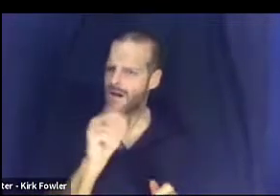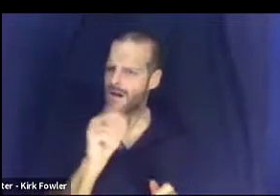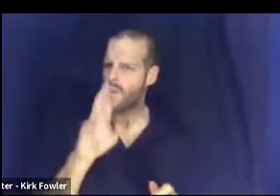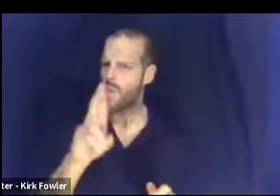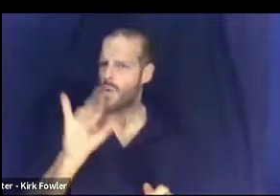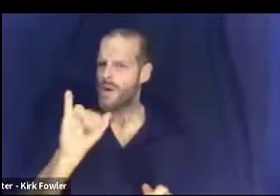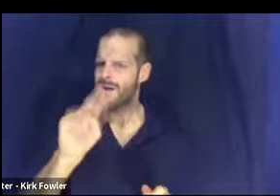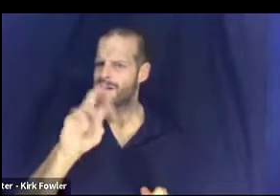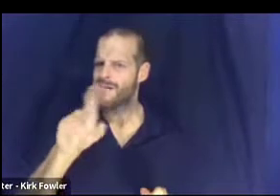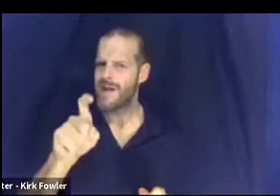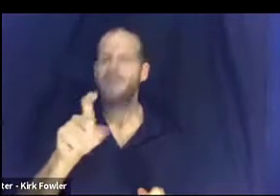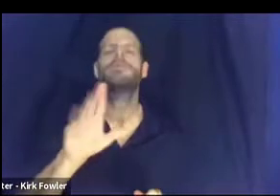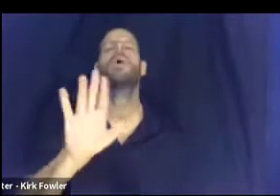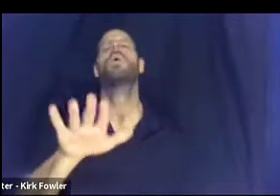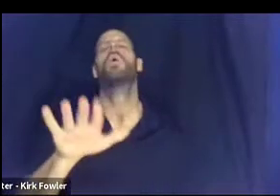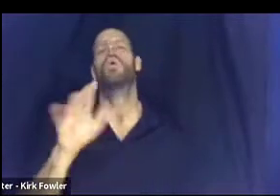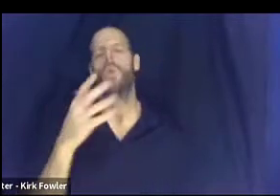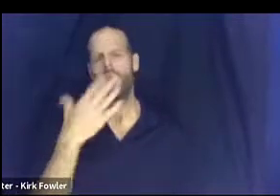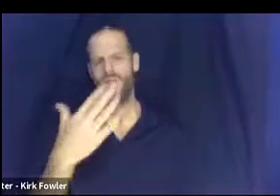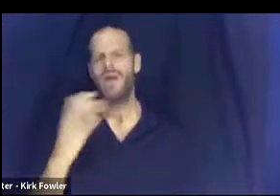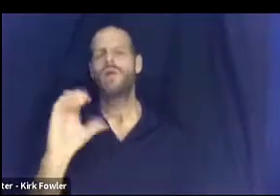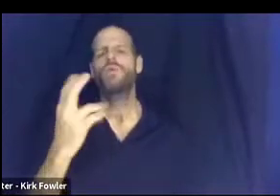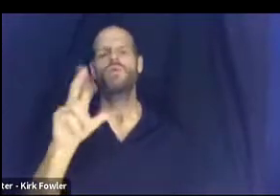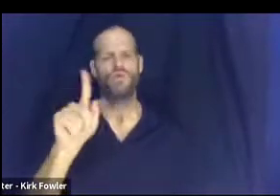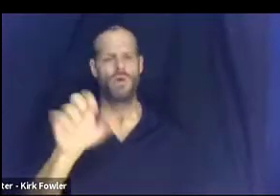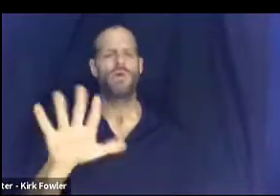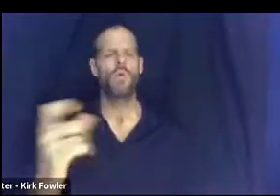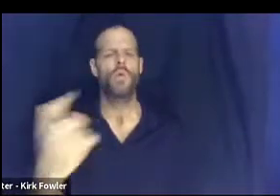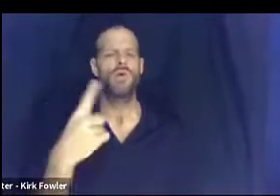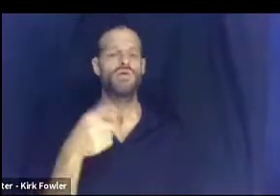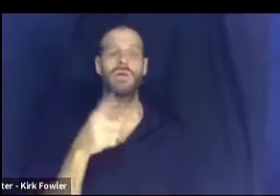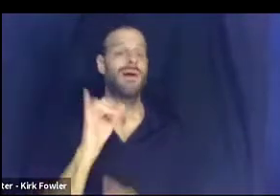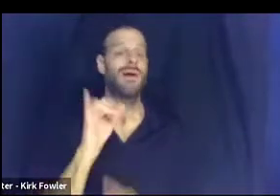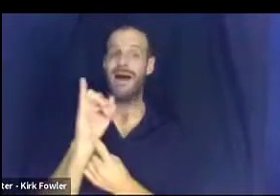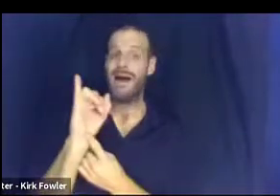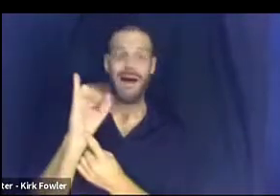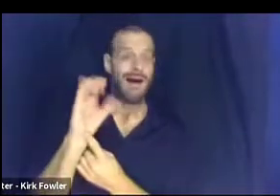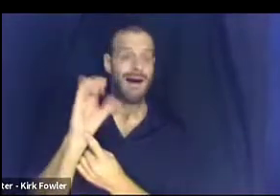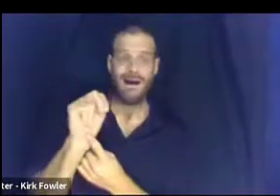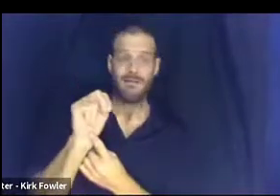Charlotte, thank you for asking. So, the icon is not the object itself.